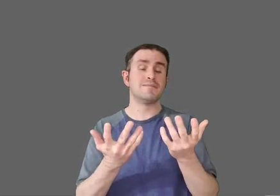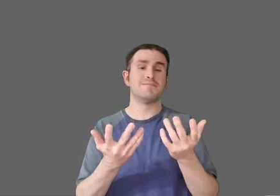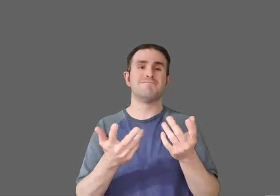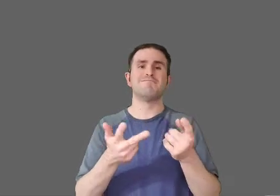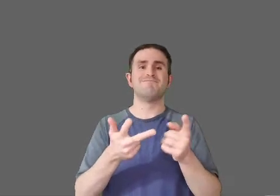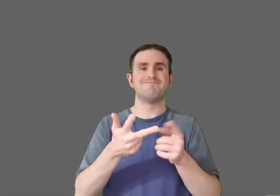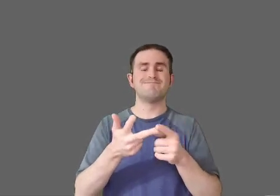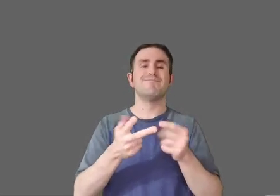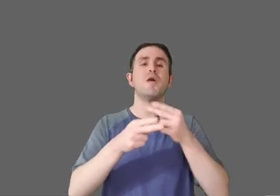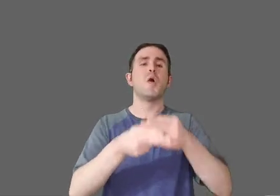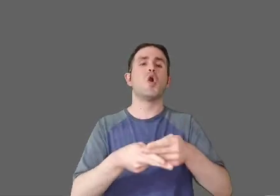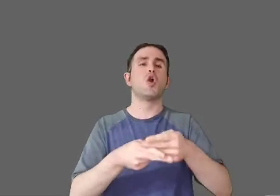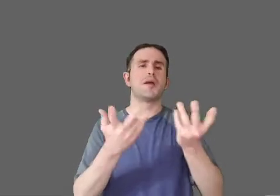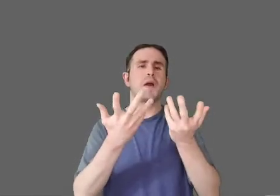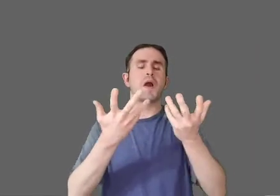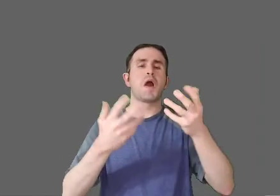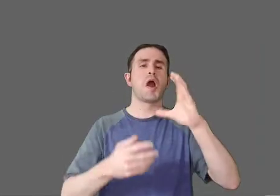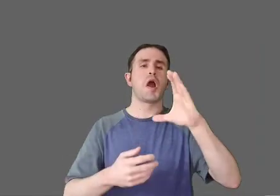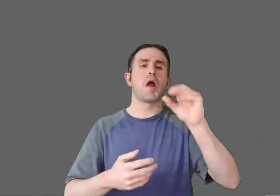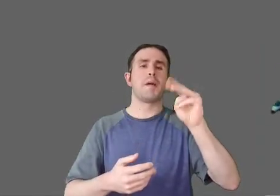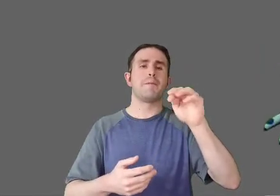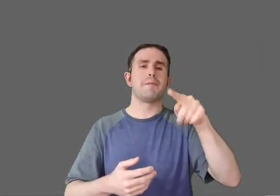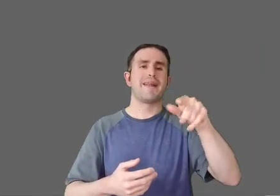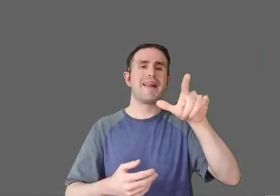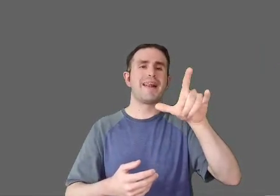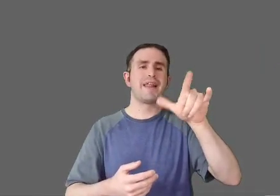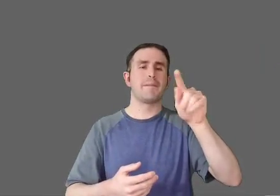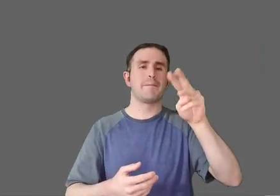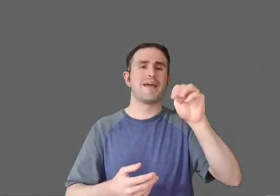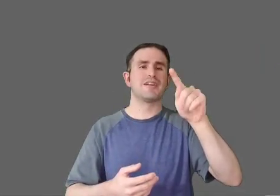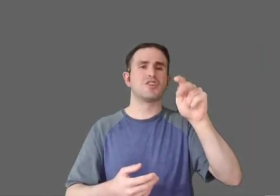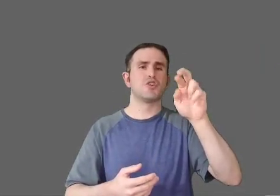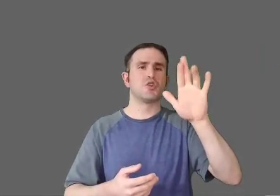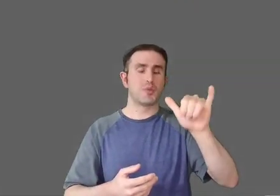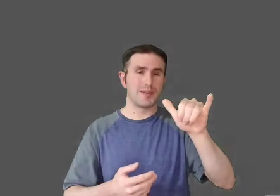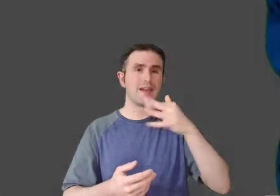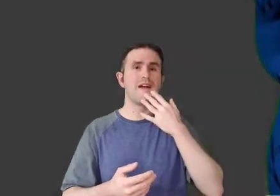uh... is called a complementary color scheme. And what does that look like? Uh... well,